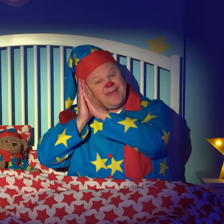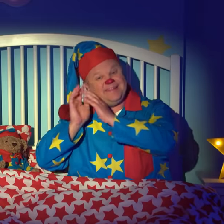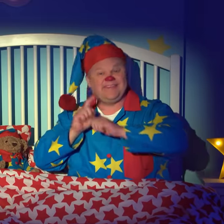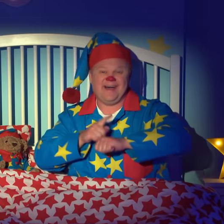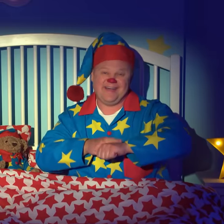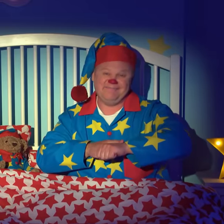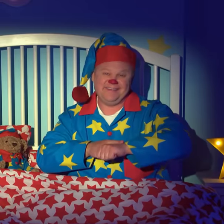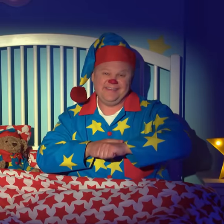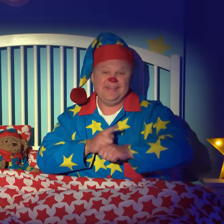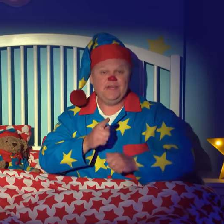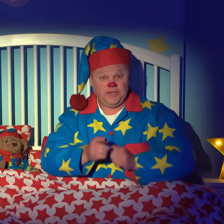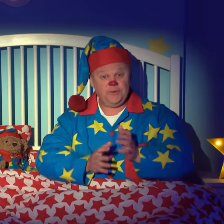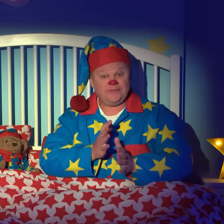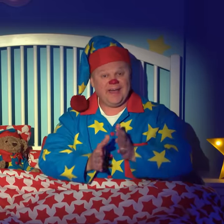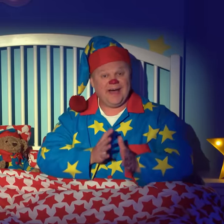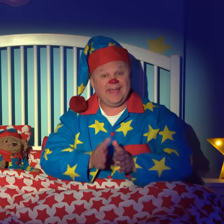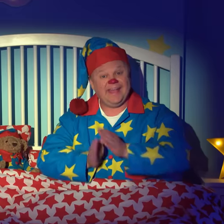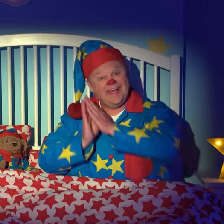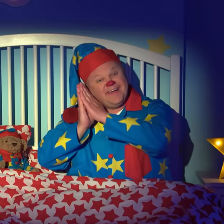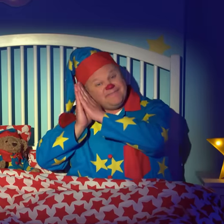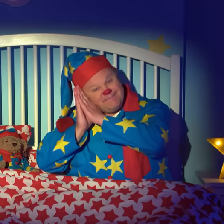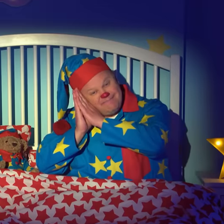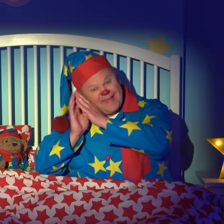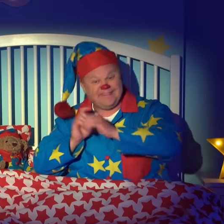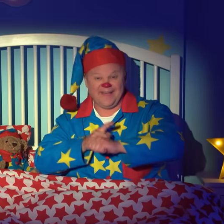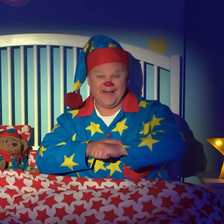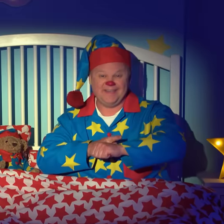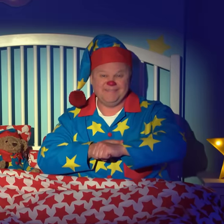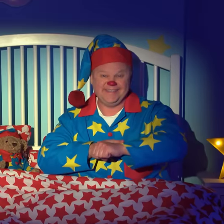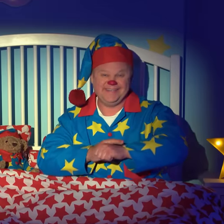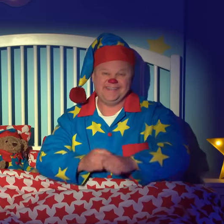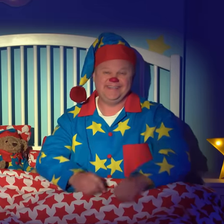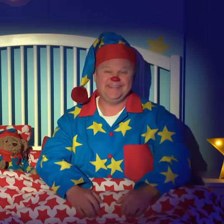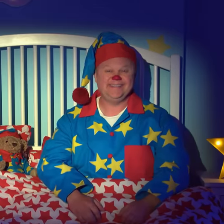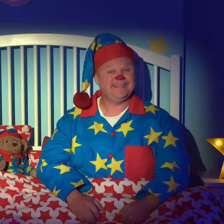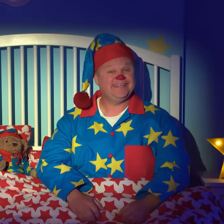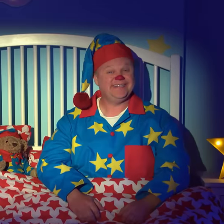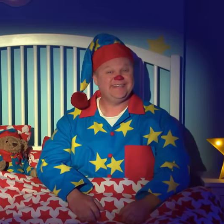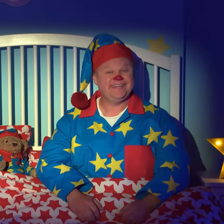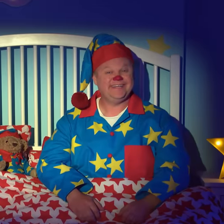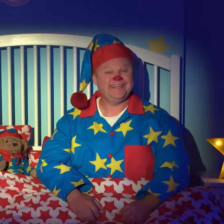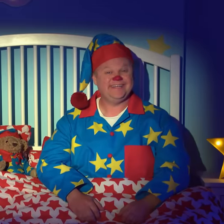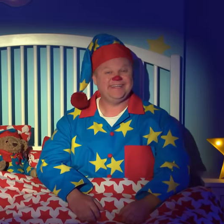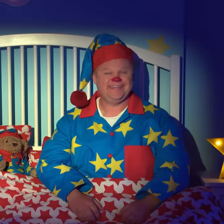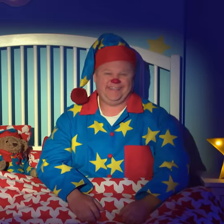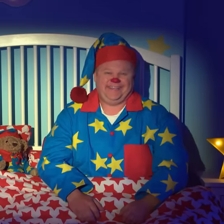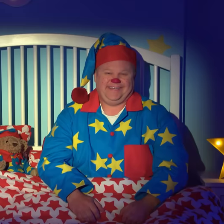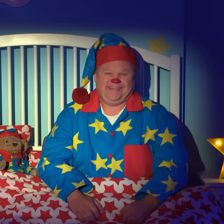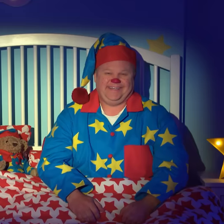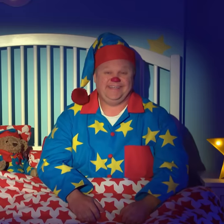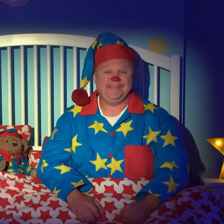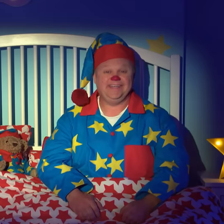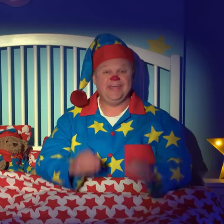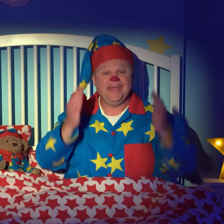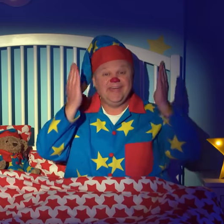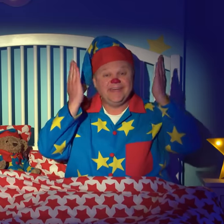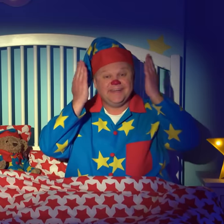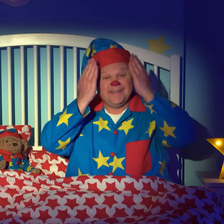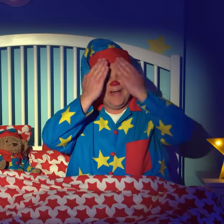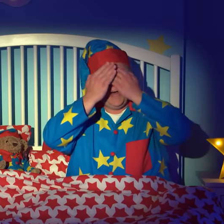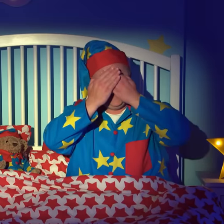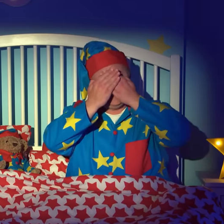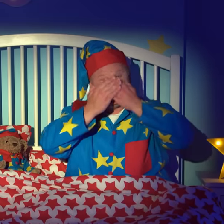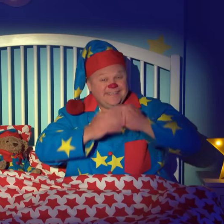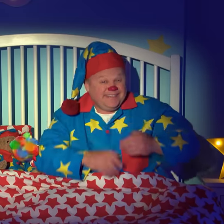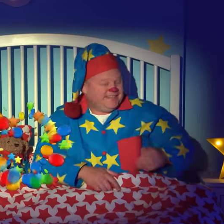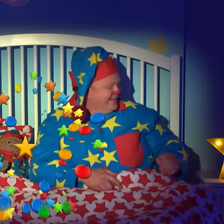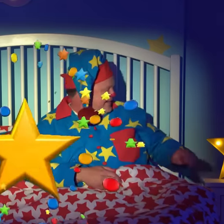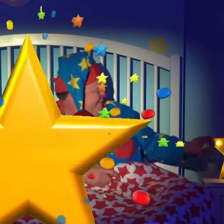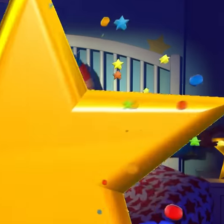bedtime you sign bedtime thank you mr tumble good night good night